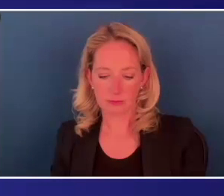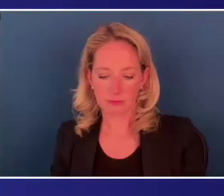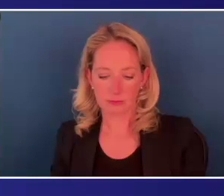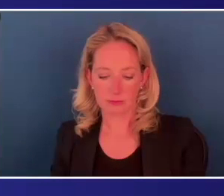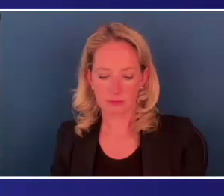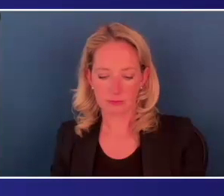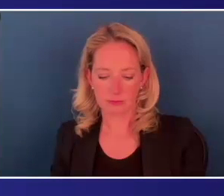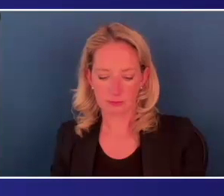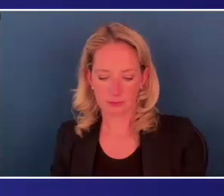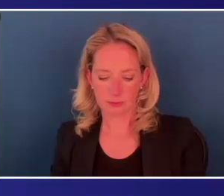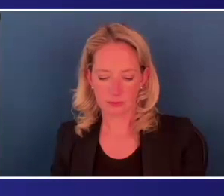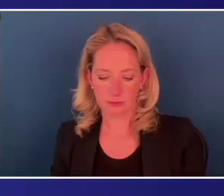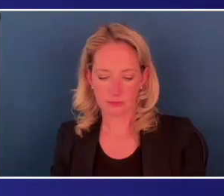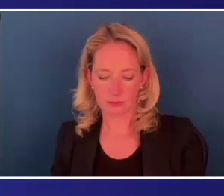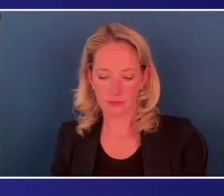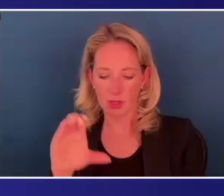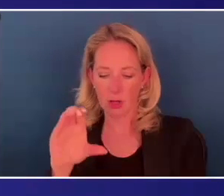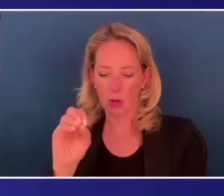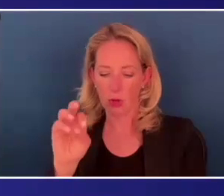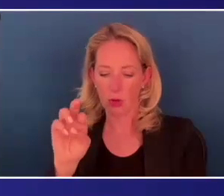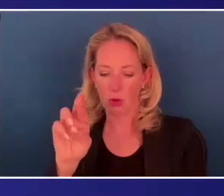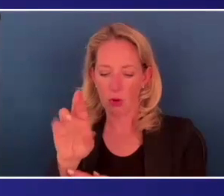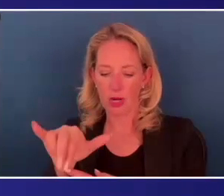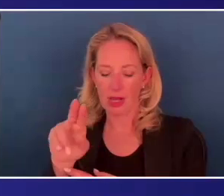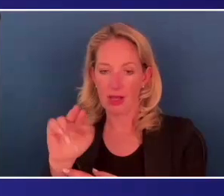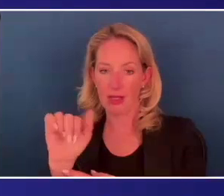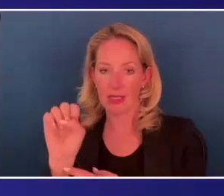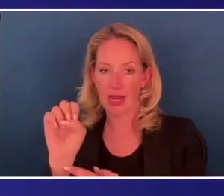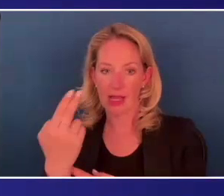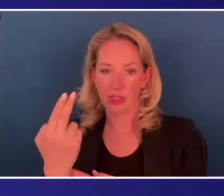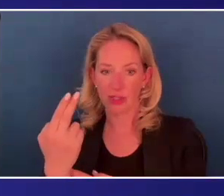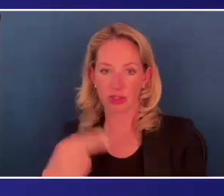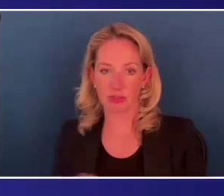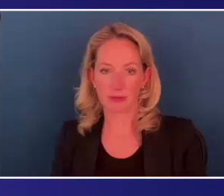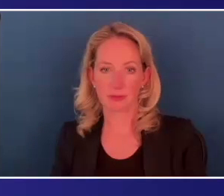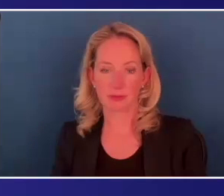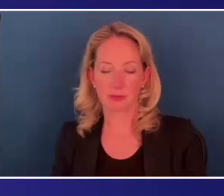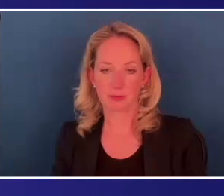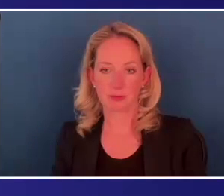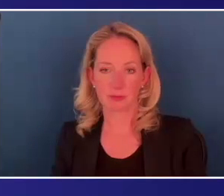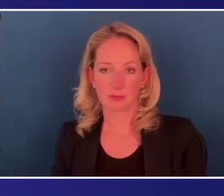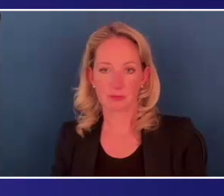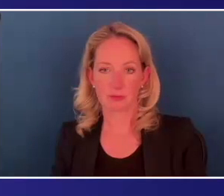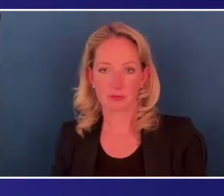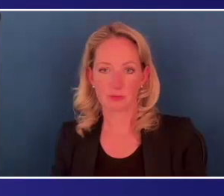Cori Nash.